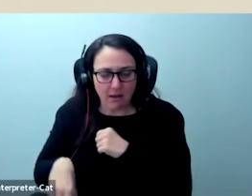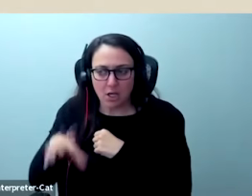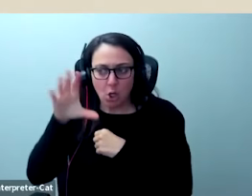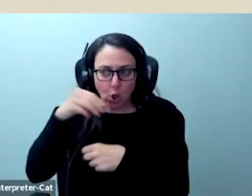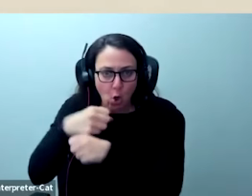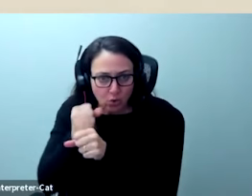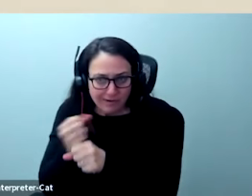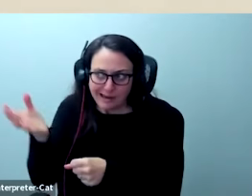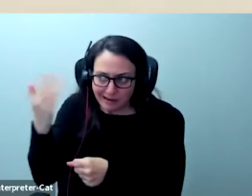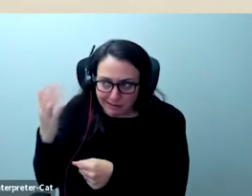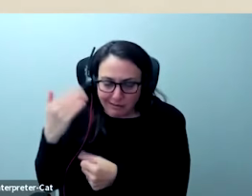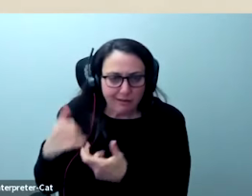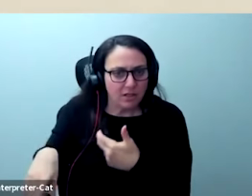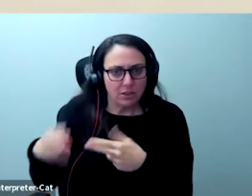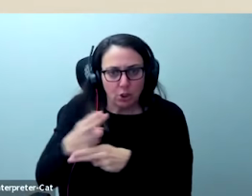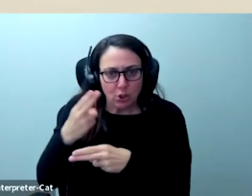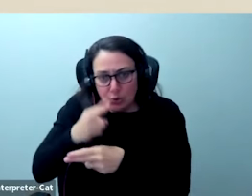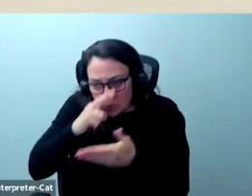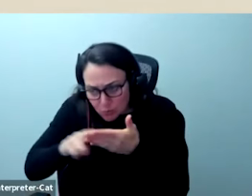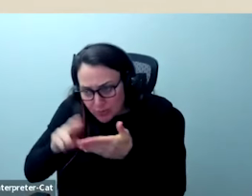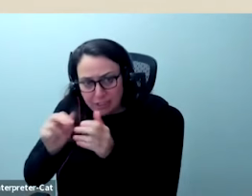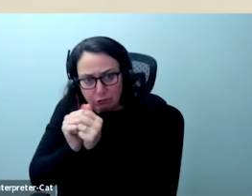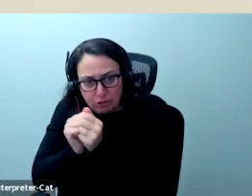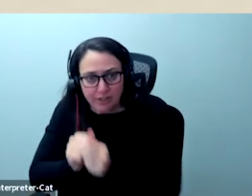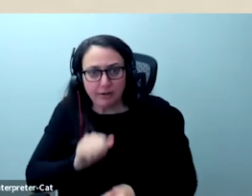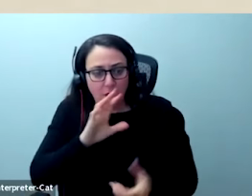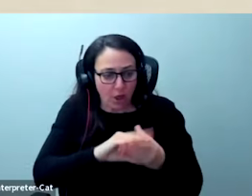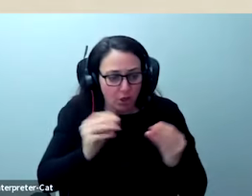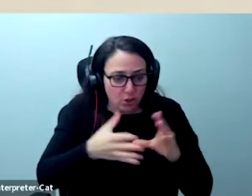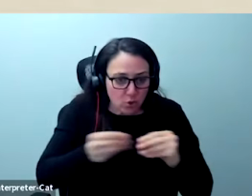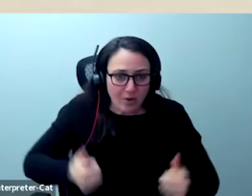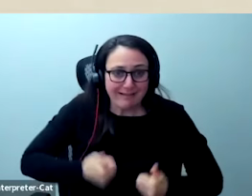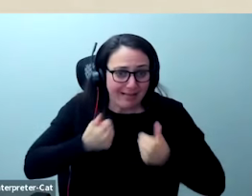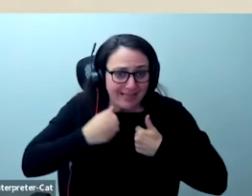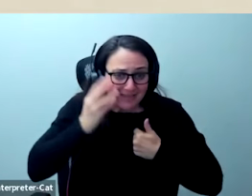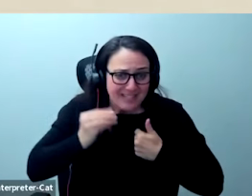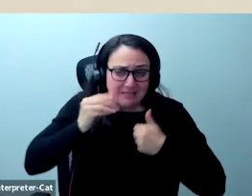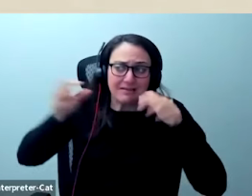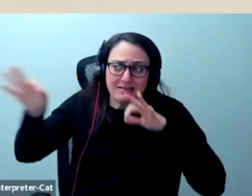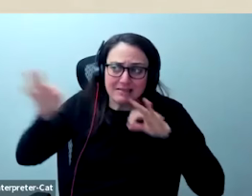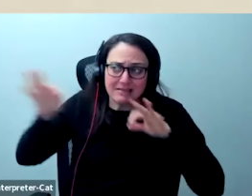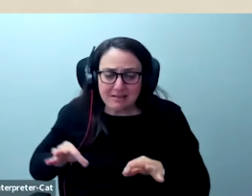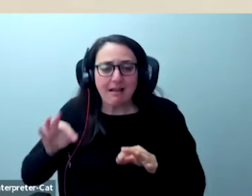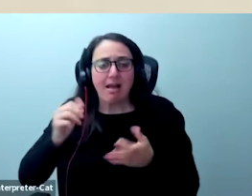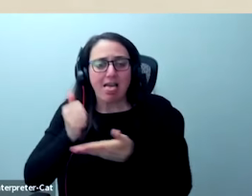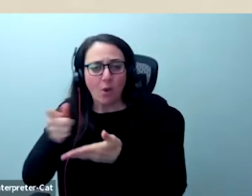bring them into user research, share their stories, share the lived experiences and have them recognize the problem themselves.